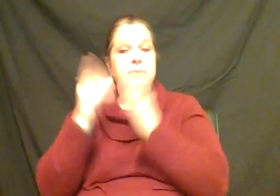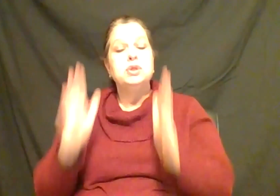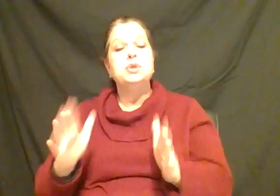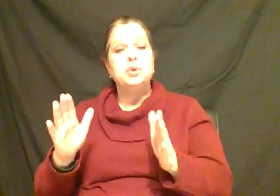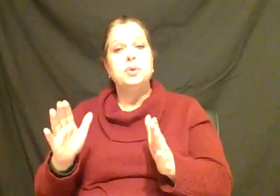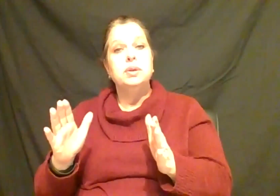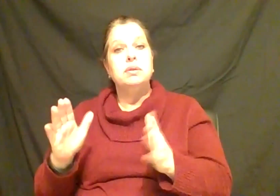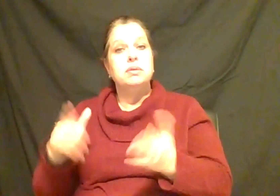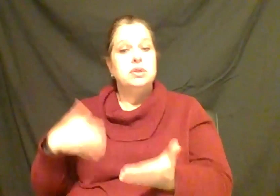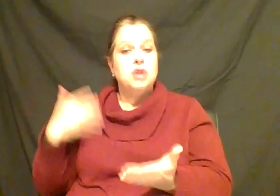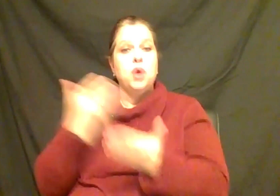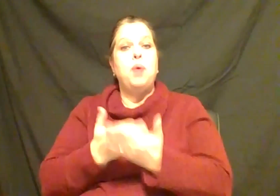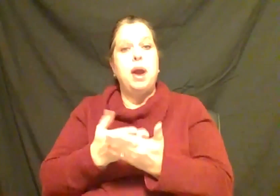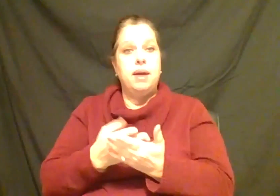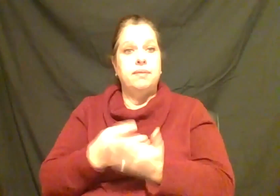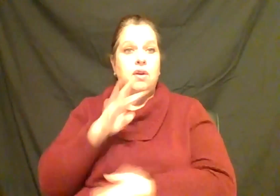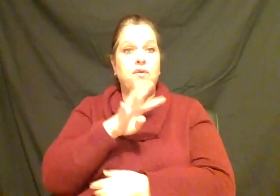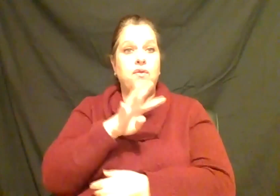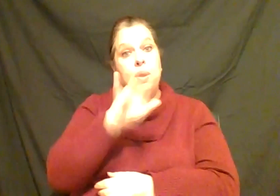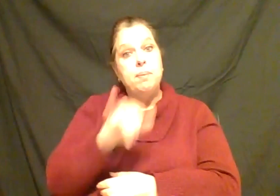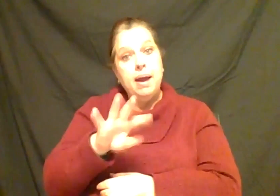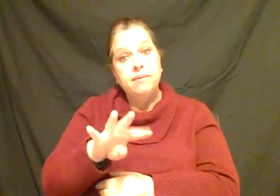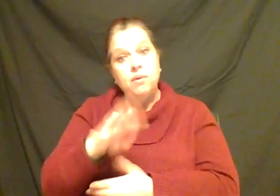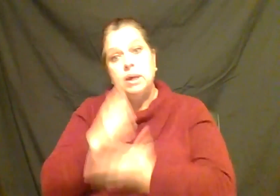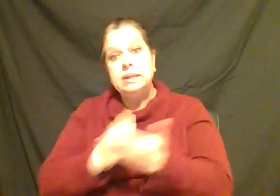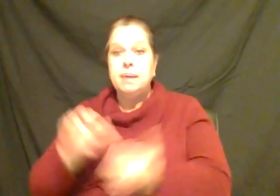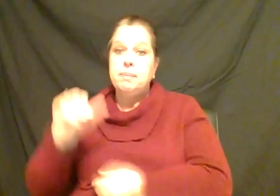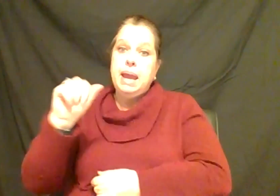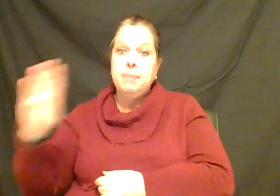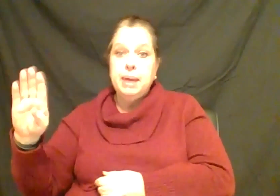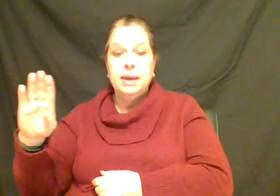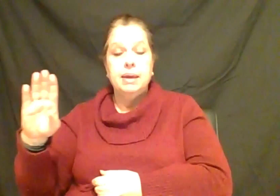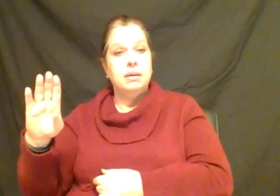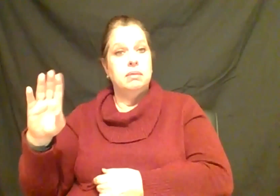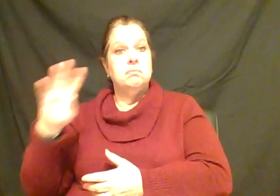some being 4x4 some being a b and the flexible schedule having courses being taught on both